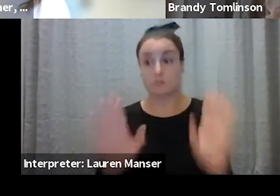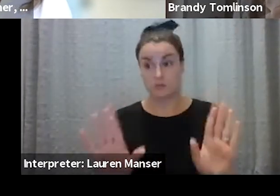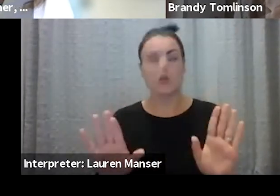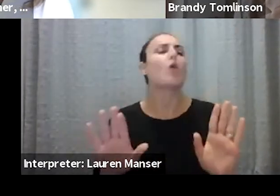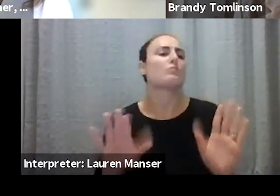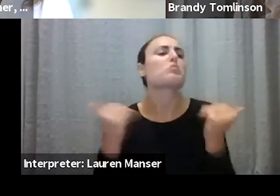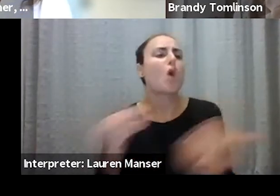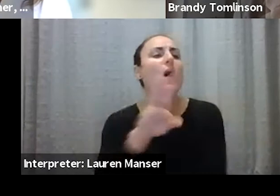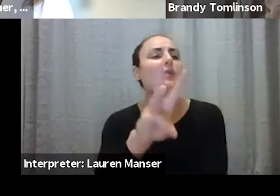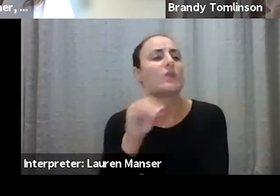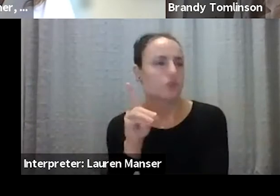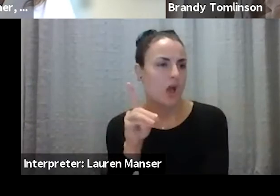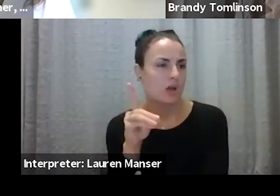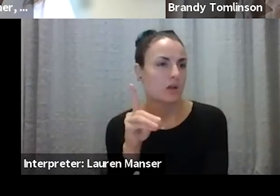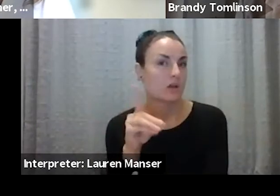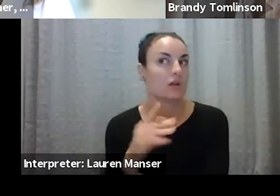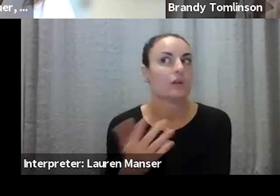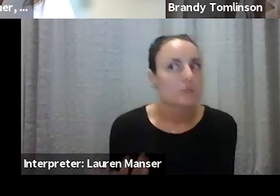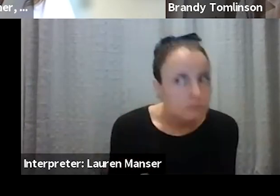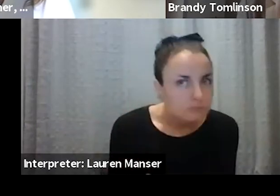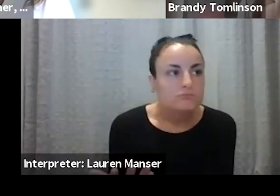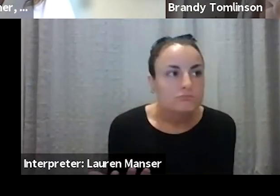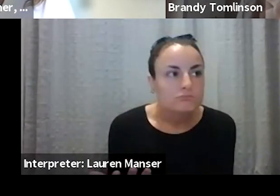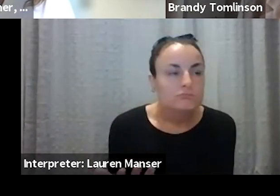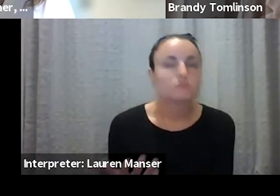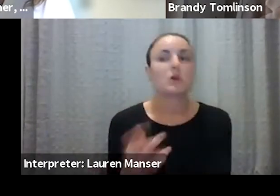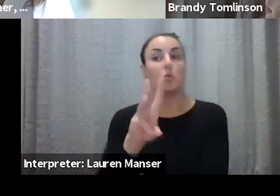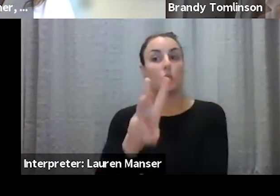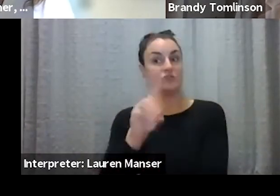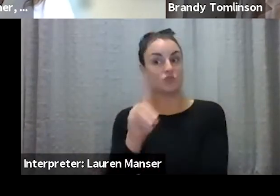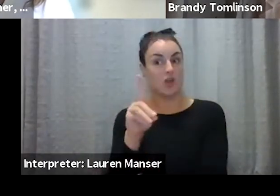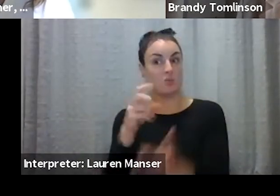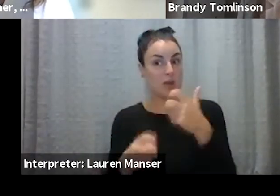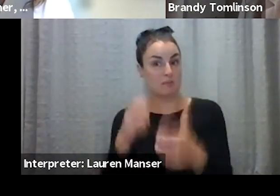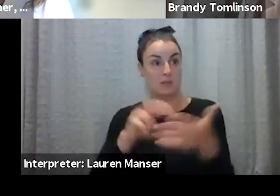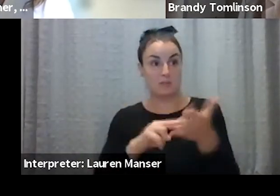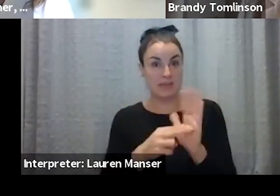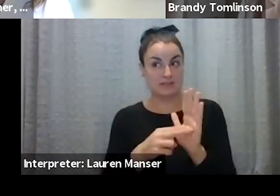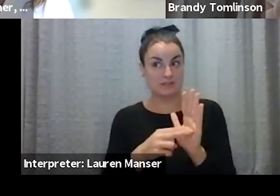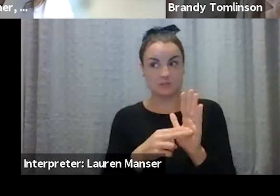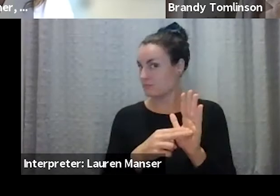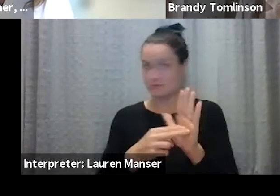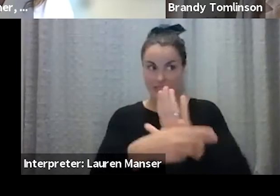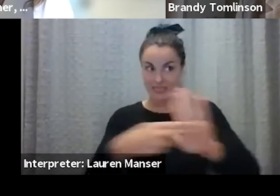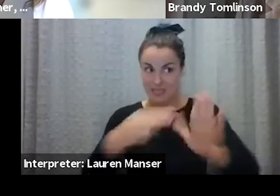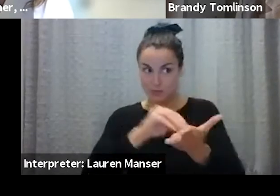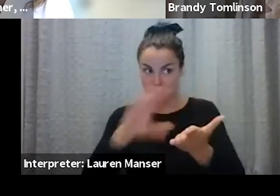Well the problem with withdrawing it is, you're no longer student, you're gonna owe a lot of financial aid.